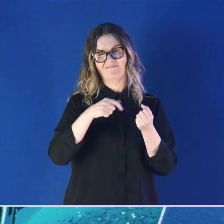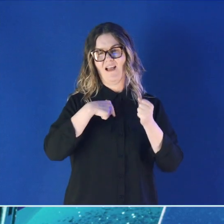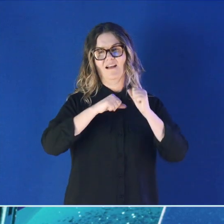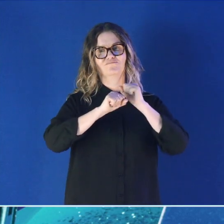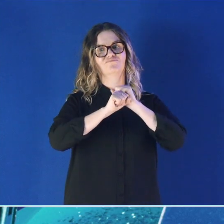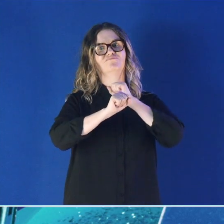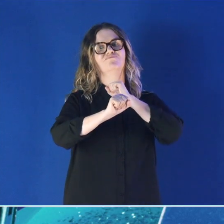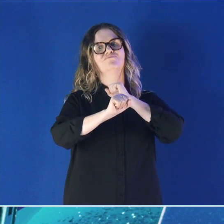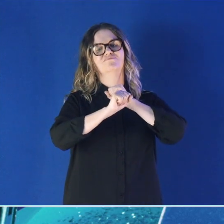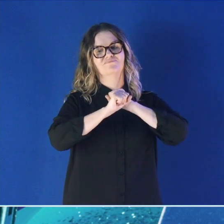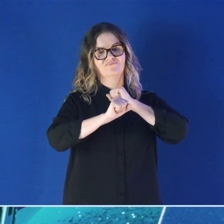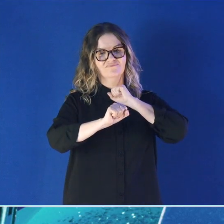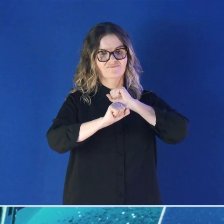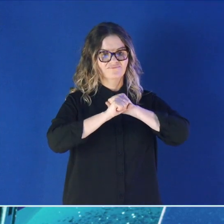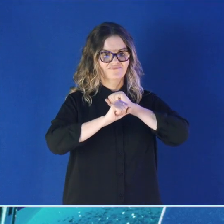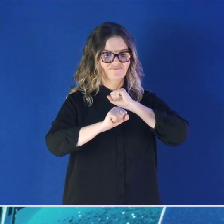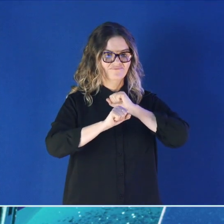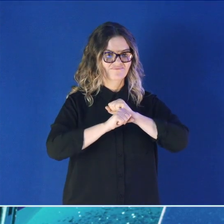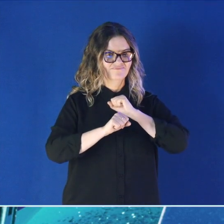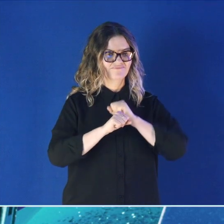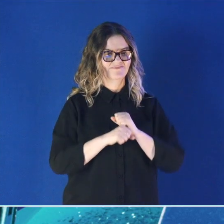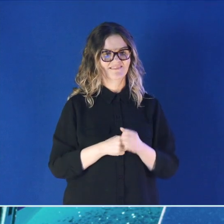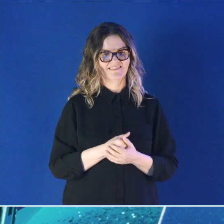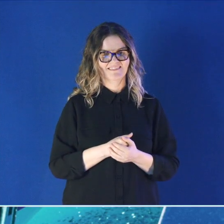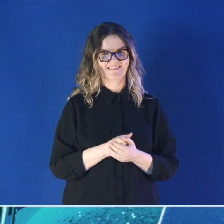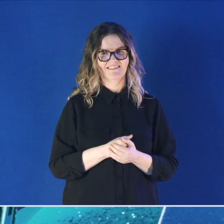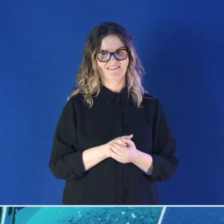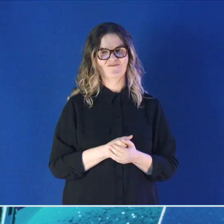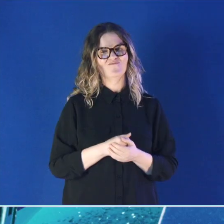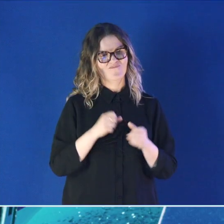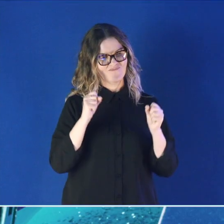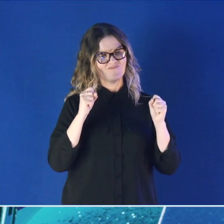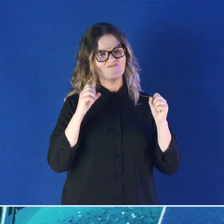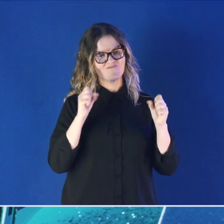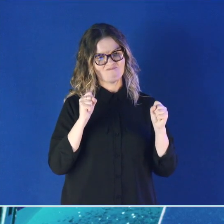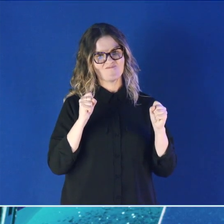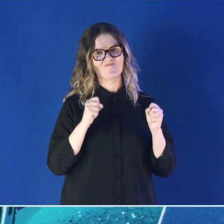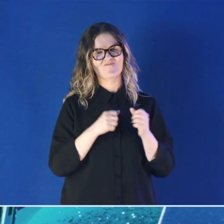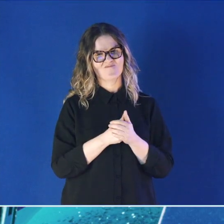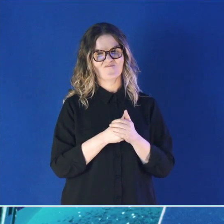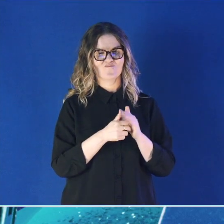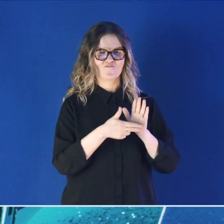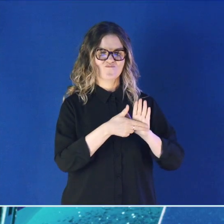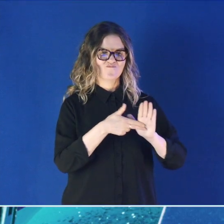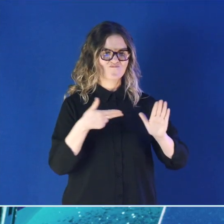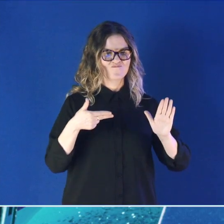You have amazing brand ambassadors. So anyway, thank you for letting us share that. We need OneCourt scarves. Exactly.